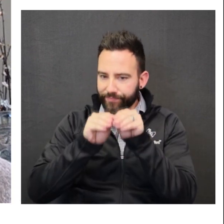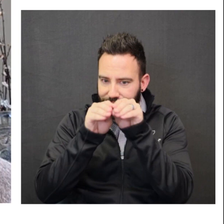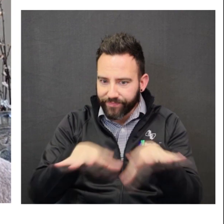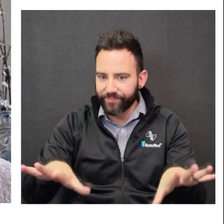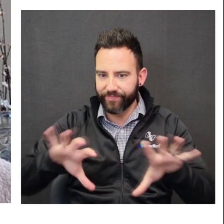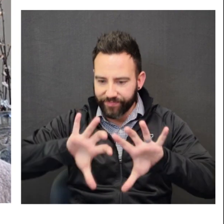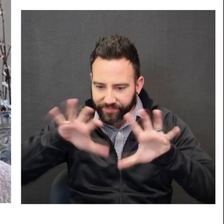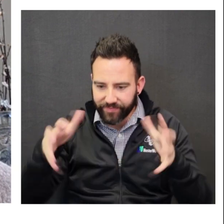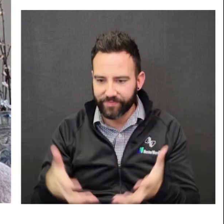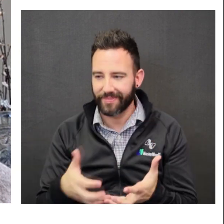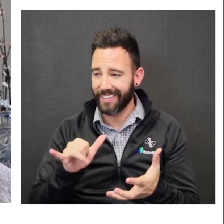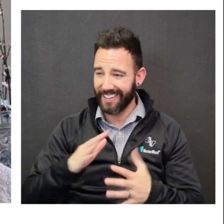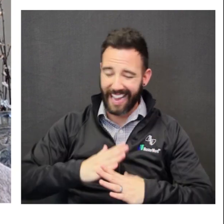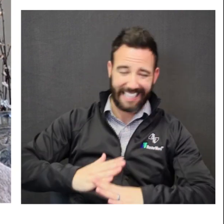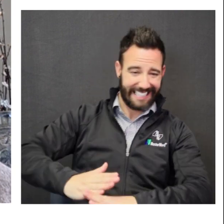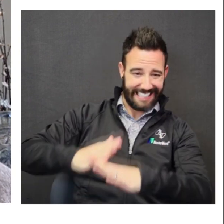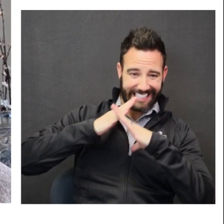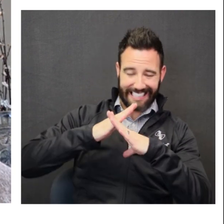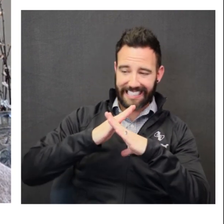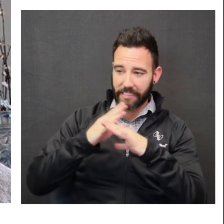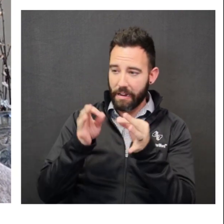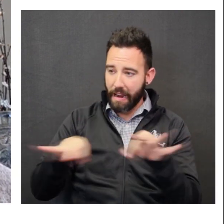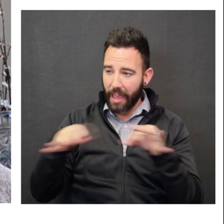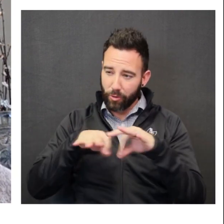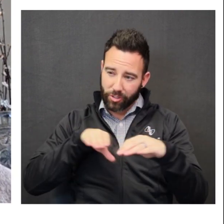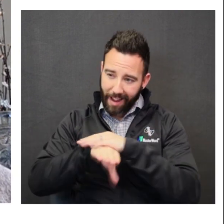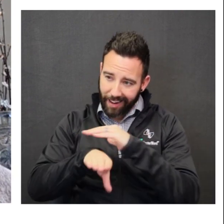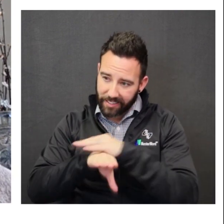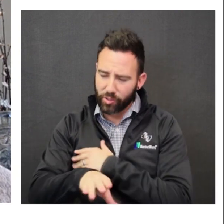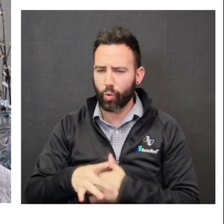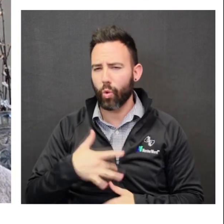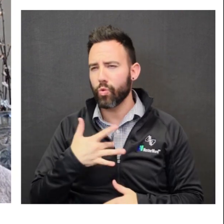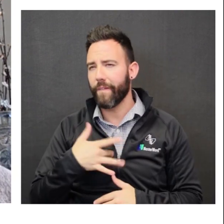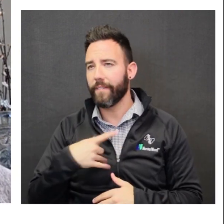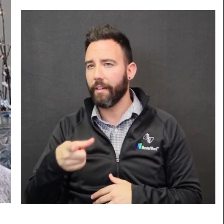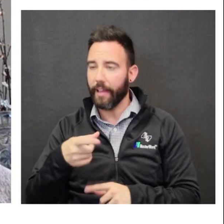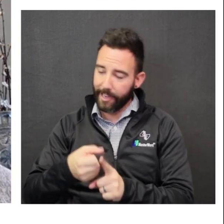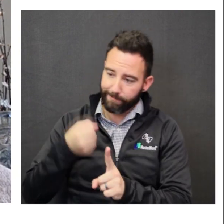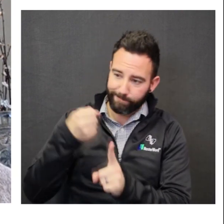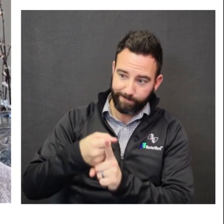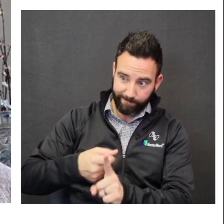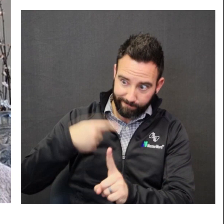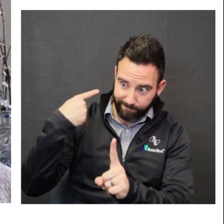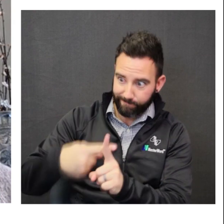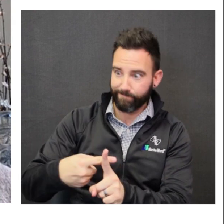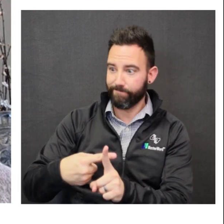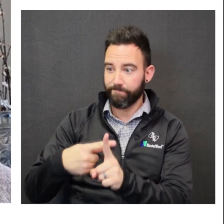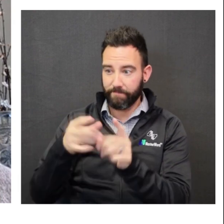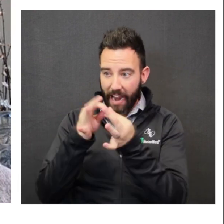hinder of language access, or did it help with language access, oh, that we suddenly were